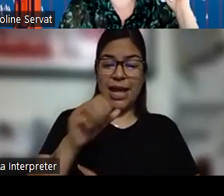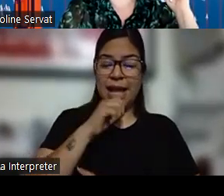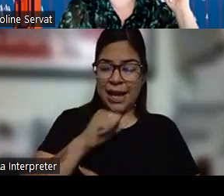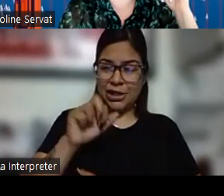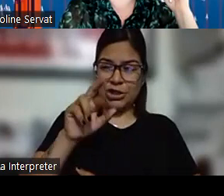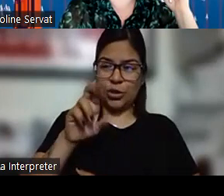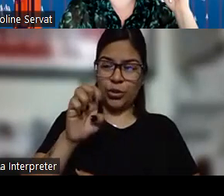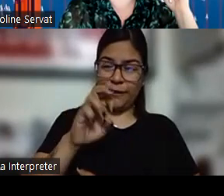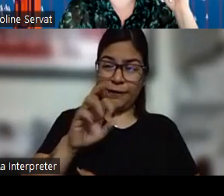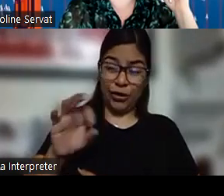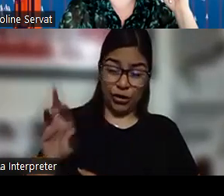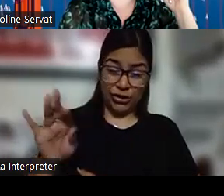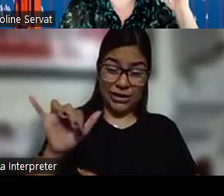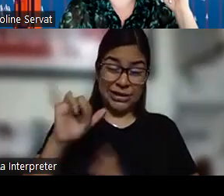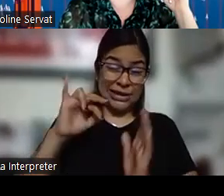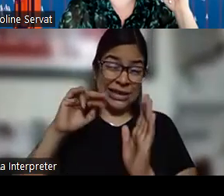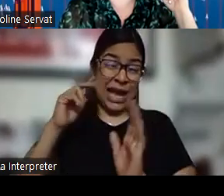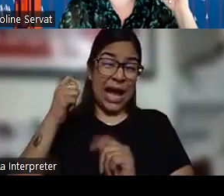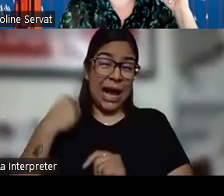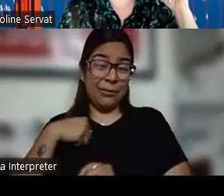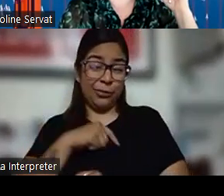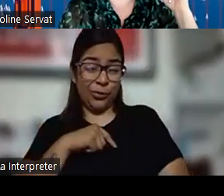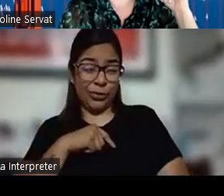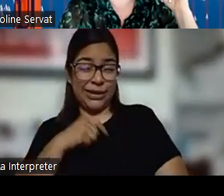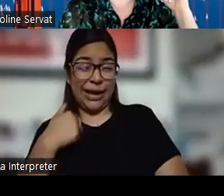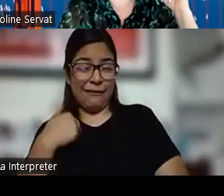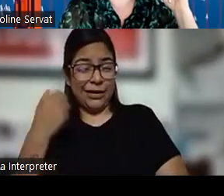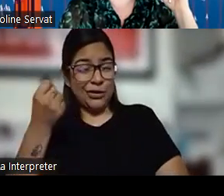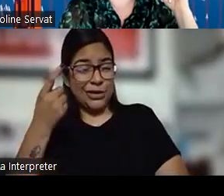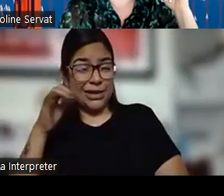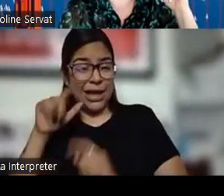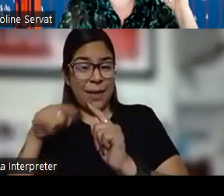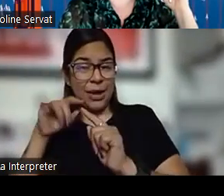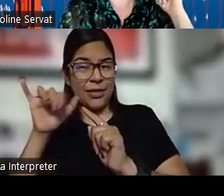is is there some effort to coordinate with that entity and also some thought about a standard